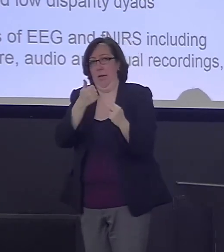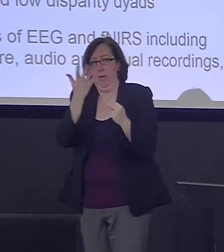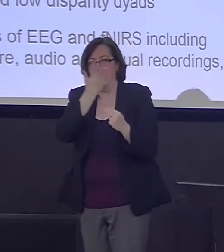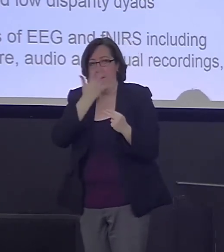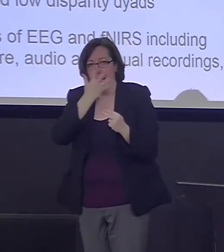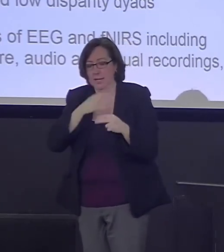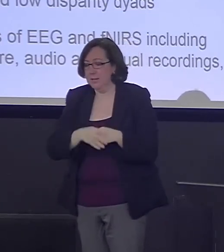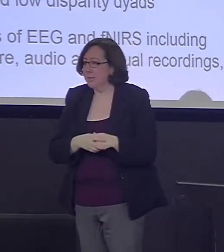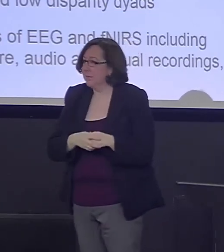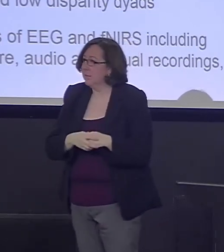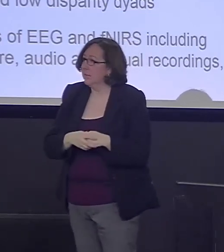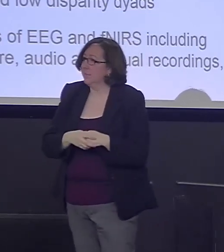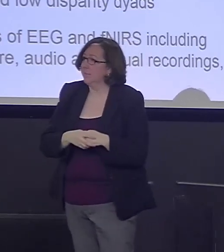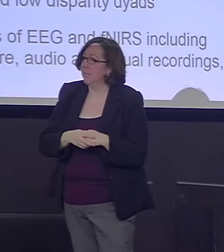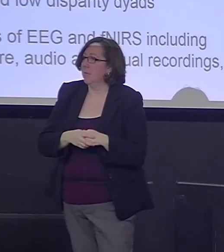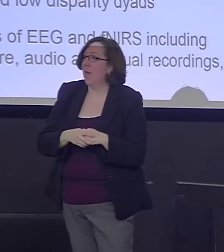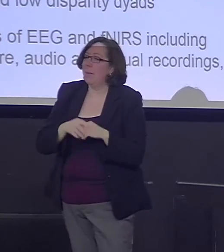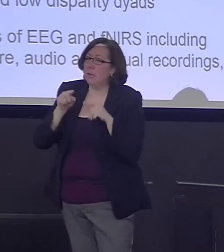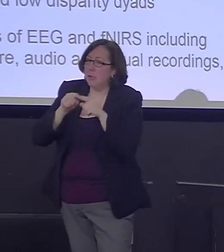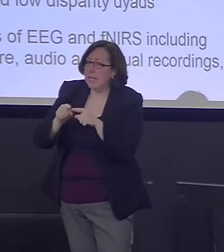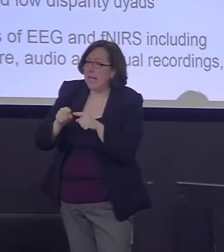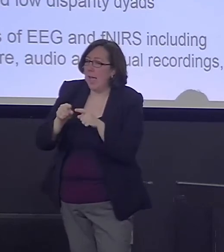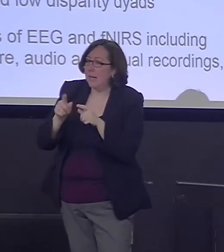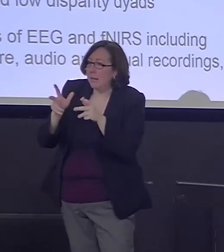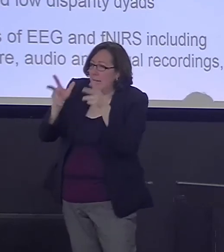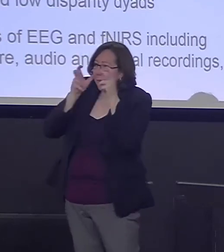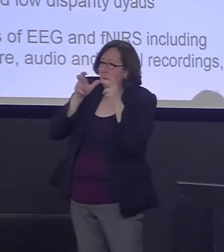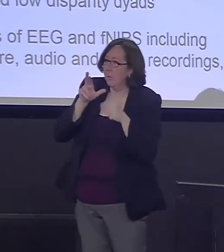and of course this really is linking both hemispheres